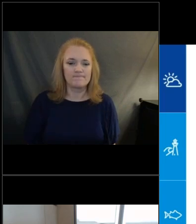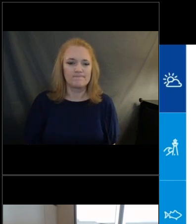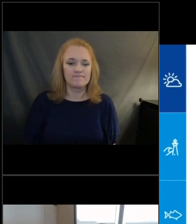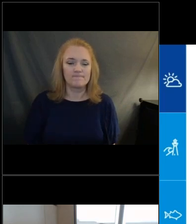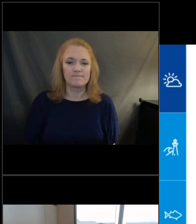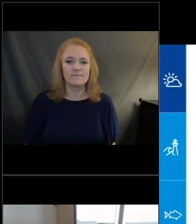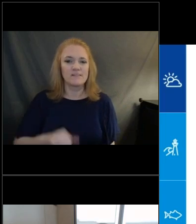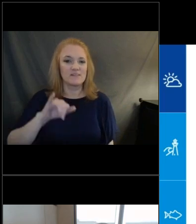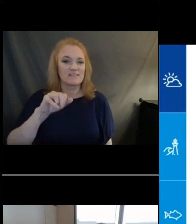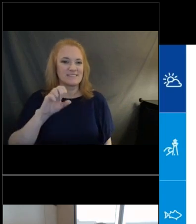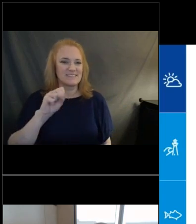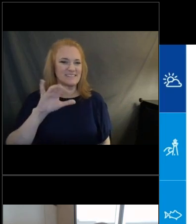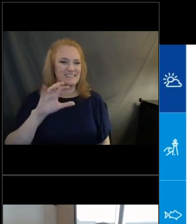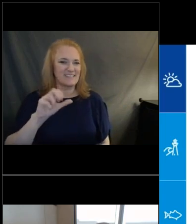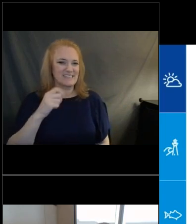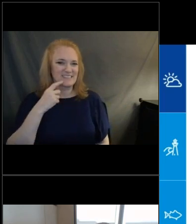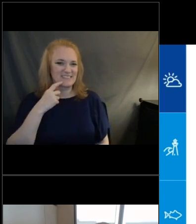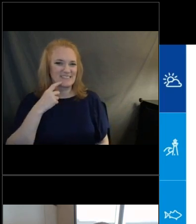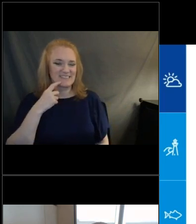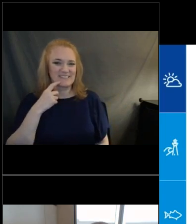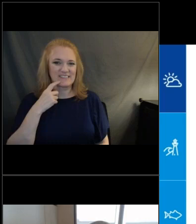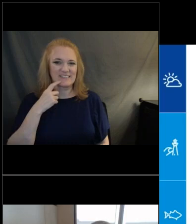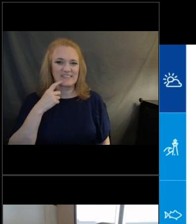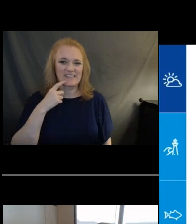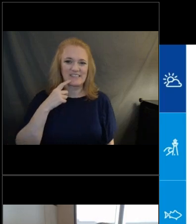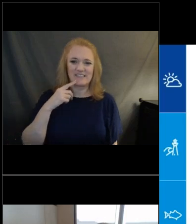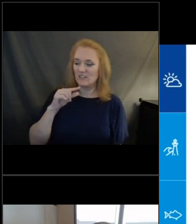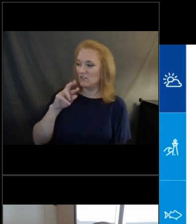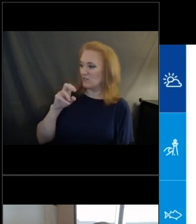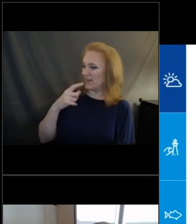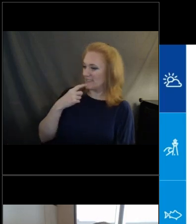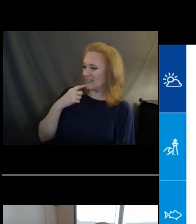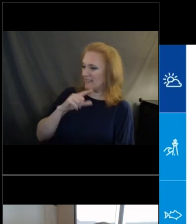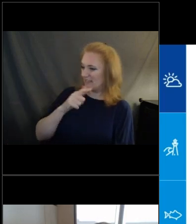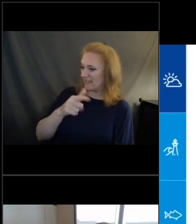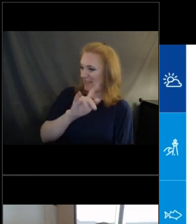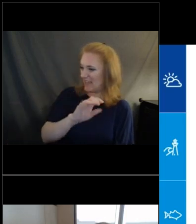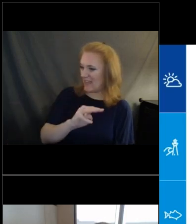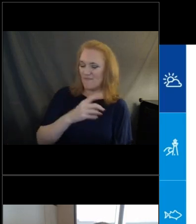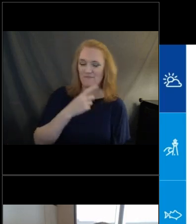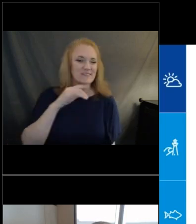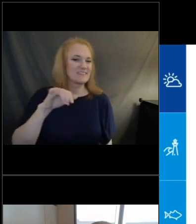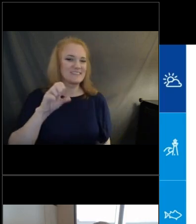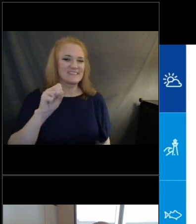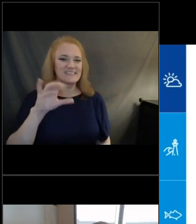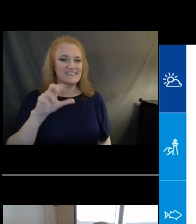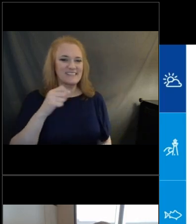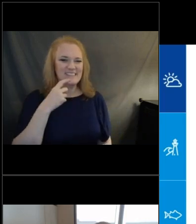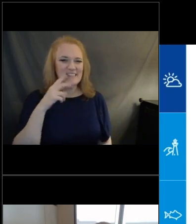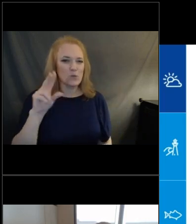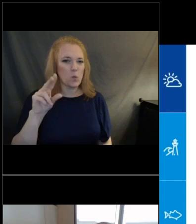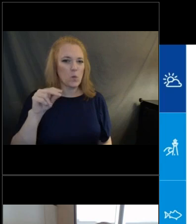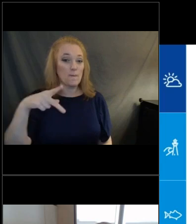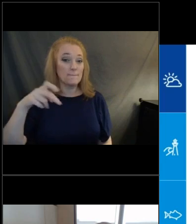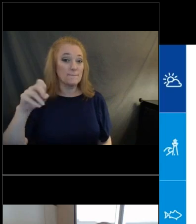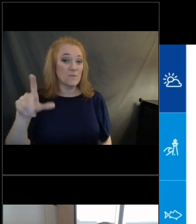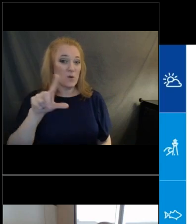Alright so with that, we're gonna do another poll quick, one of your poll questions Greg,